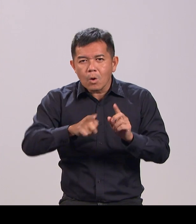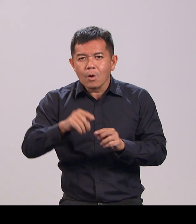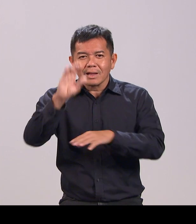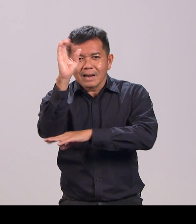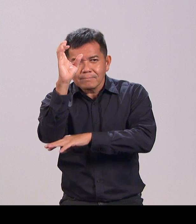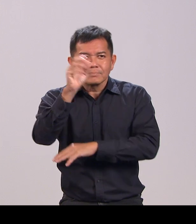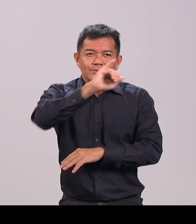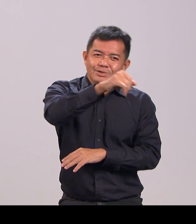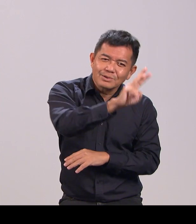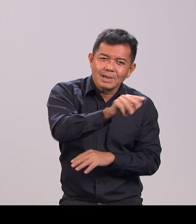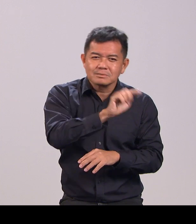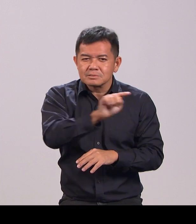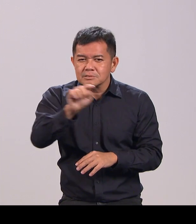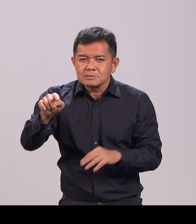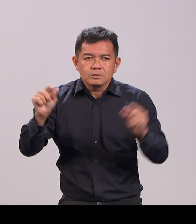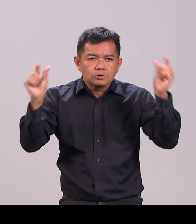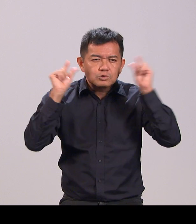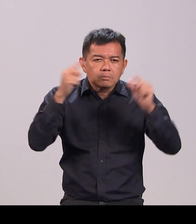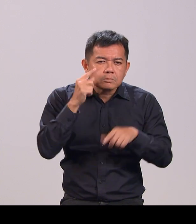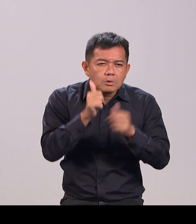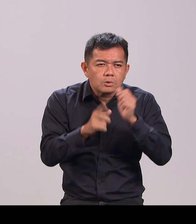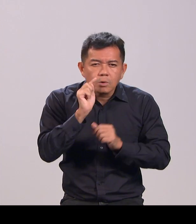How are they doing? I think Bishan is working harder than the rest.